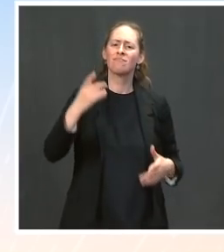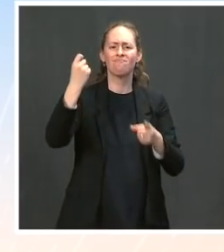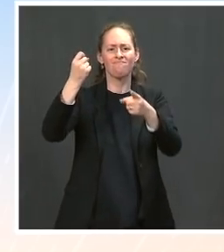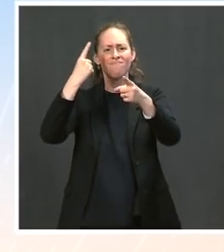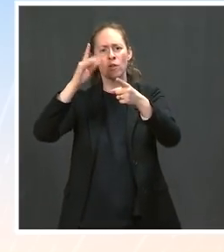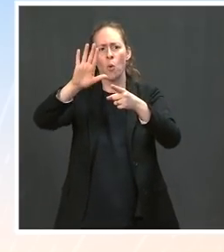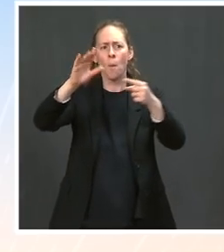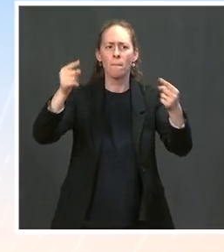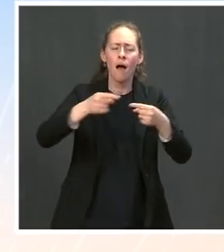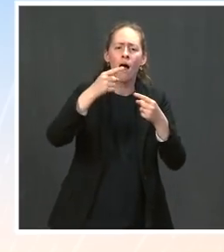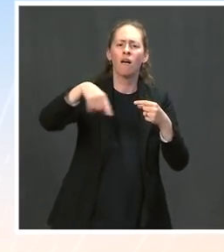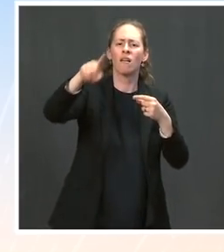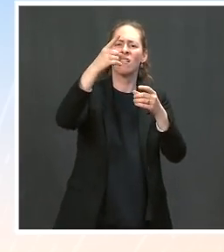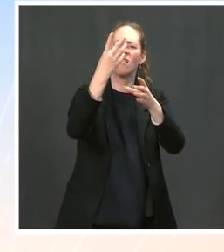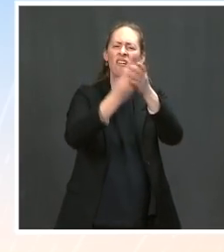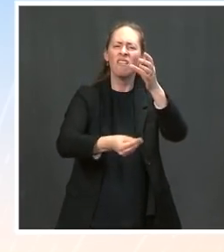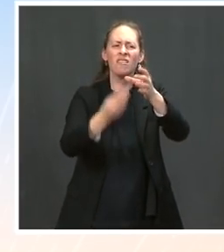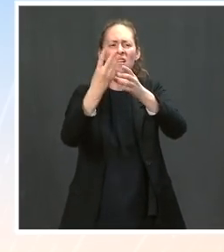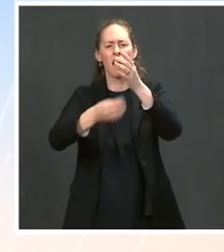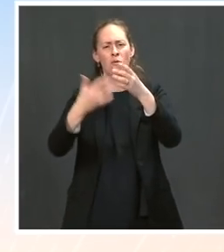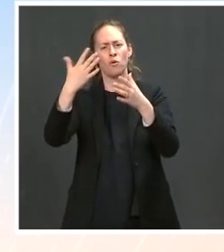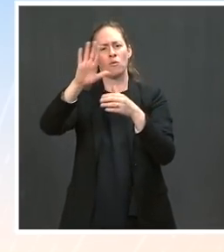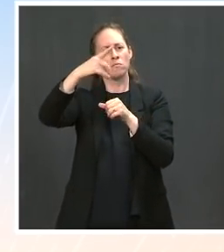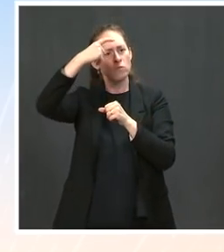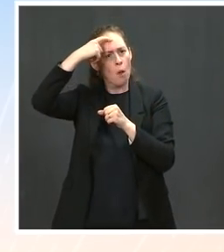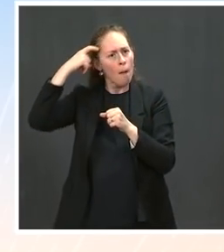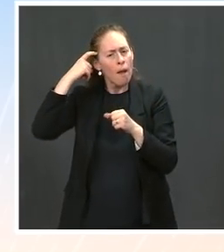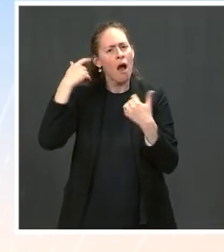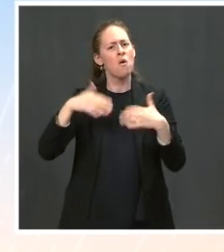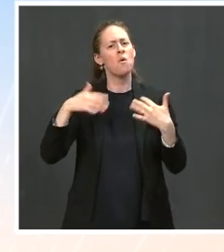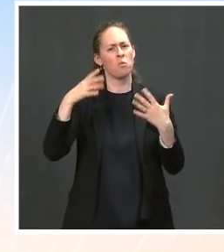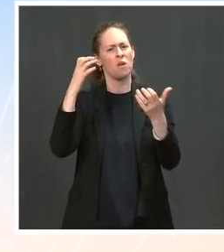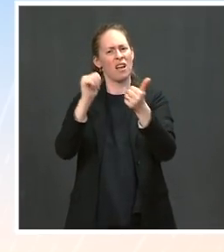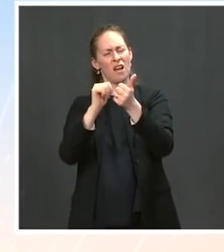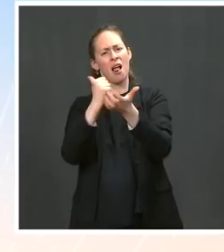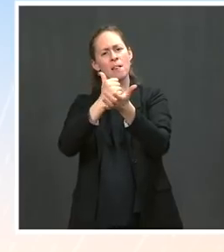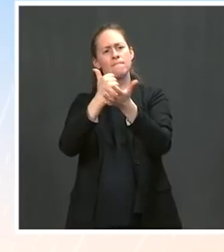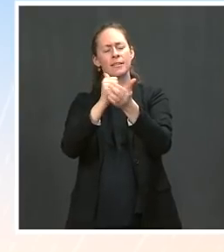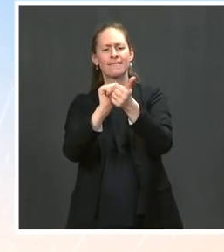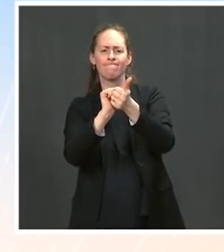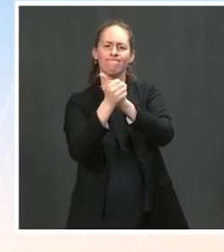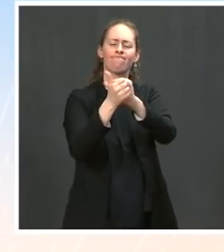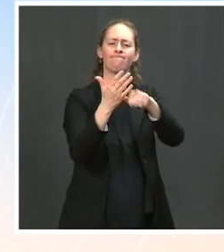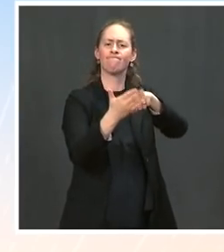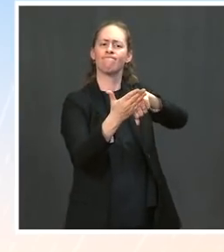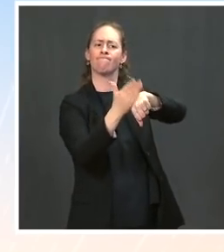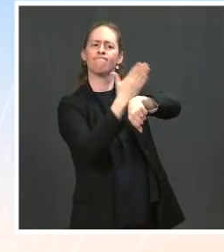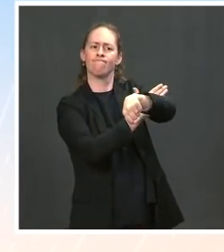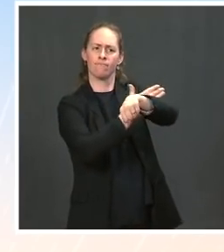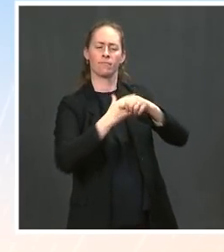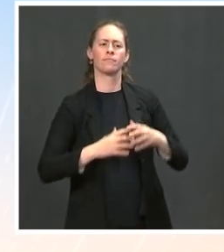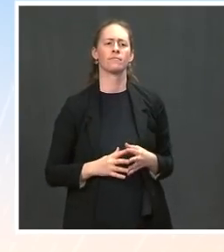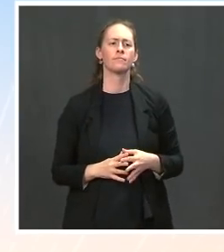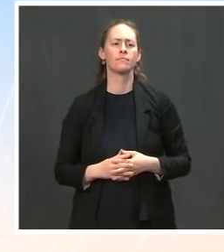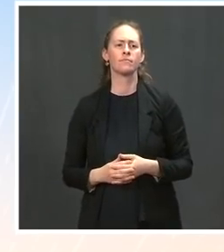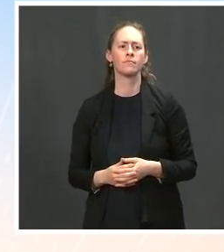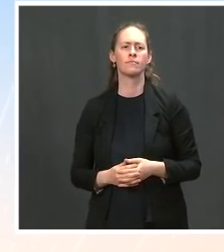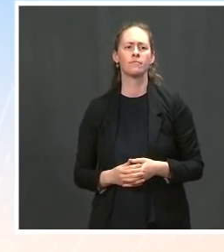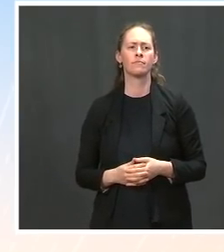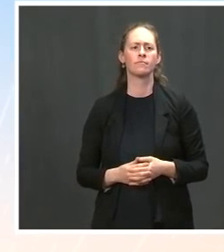and he wants to put reforms in place to help address it moving forward. The Press: And Speaker Nancy Pelosi came to the defense of Representative Waters.